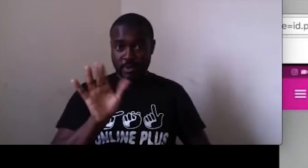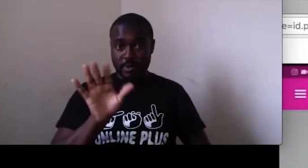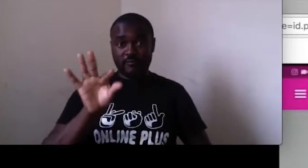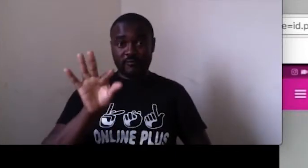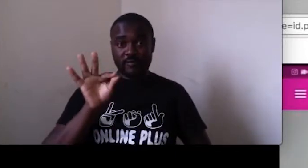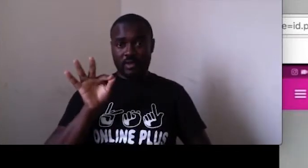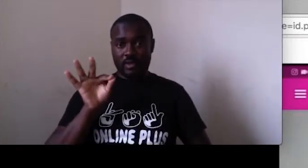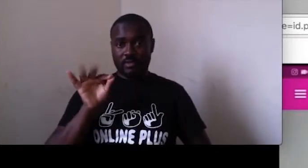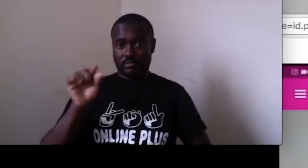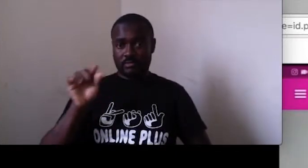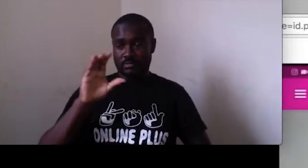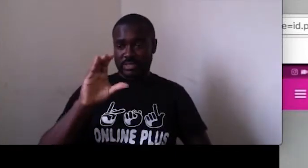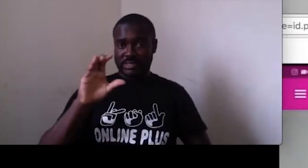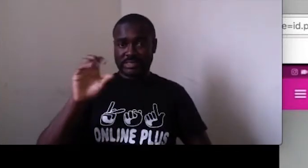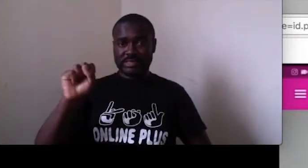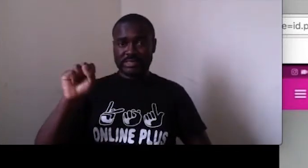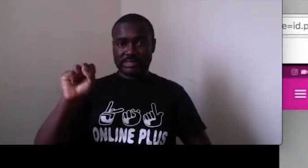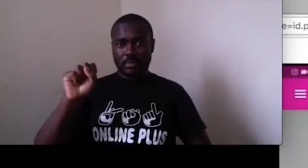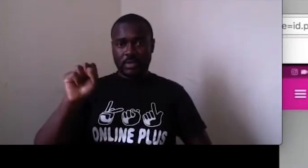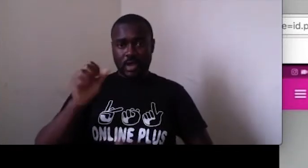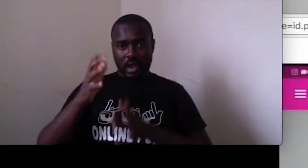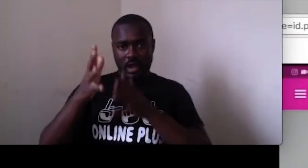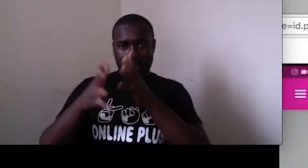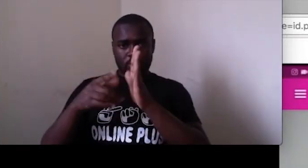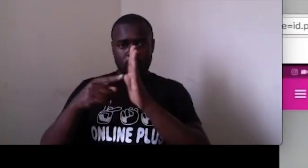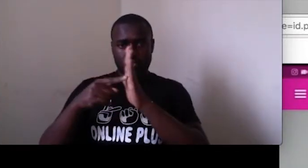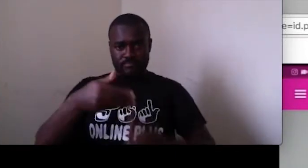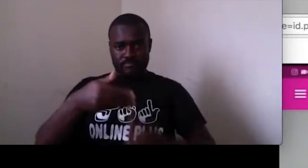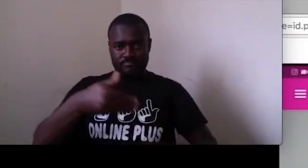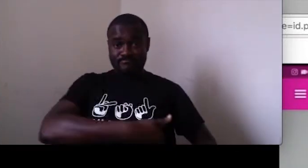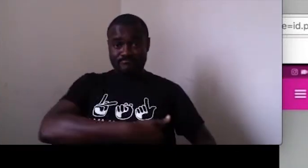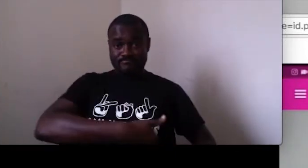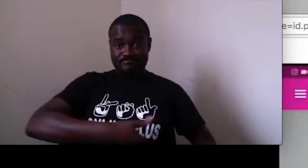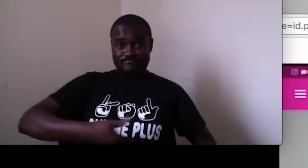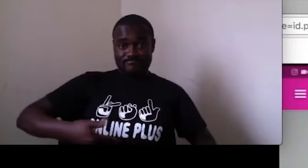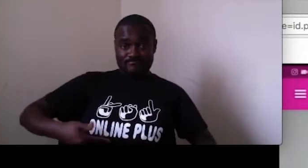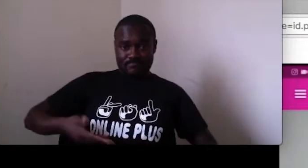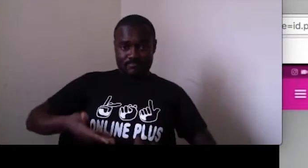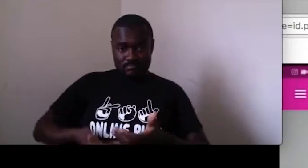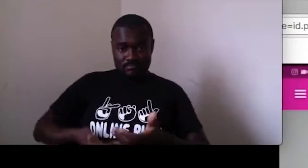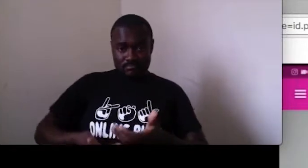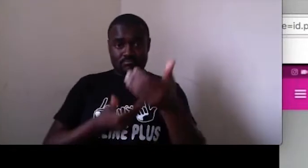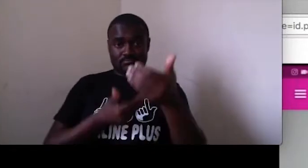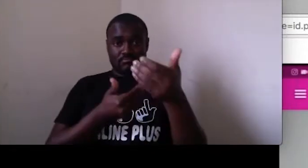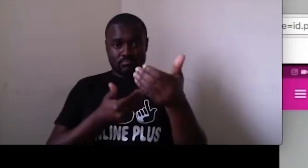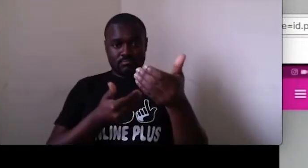So you can select something else Maybe like caesarean section, that's how you sign it